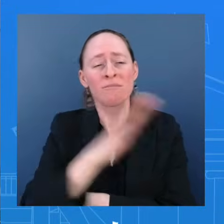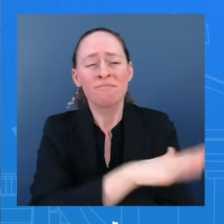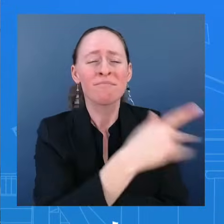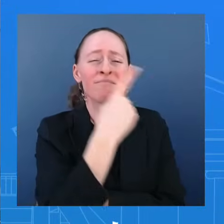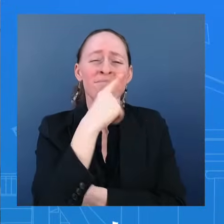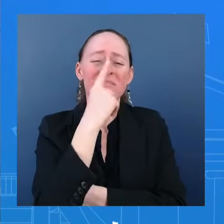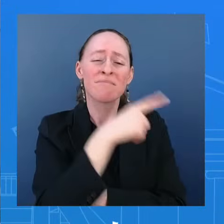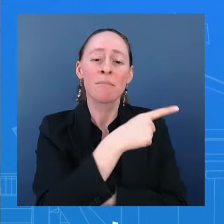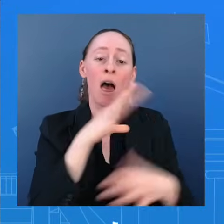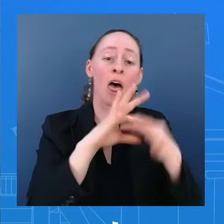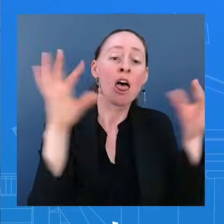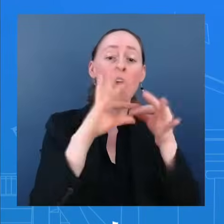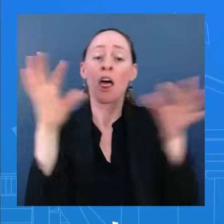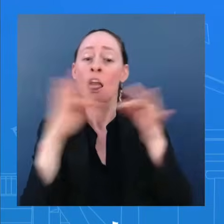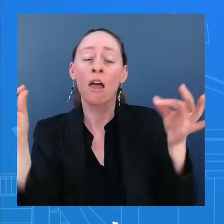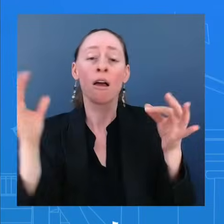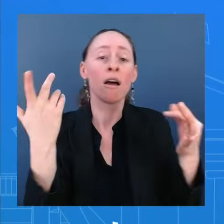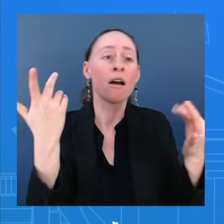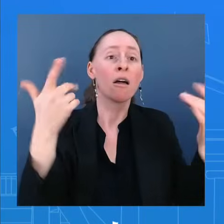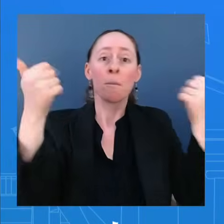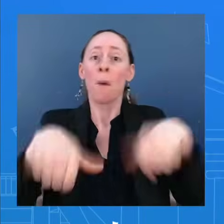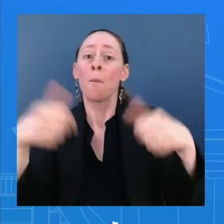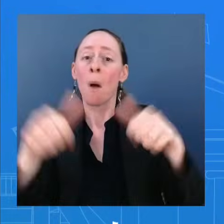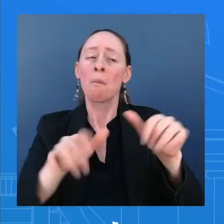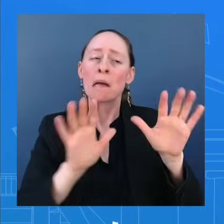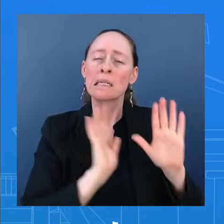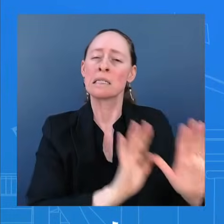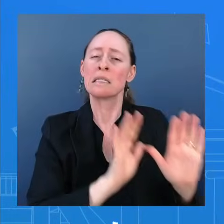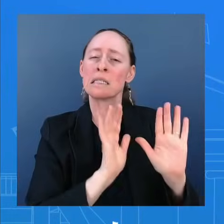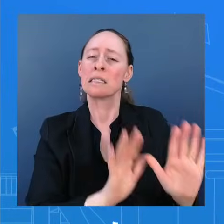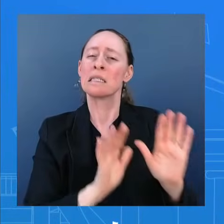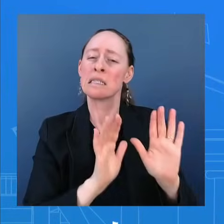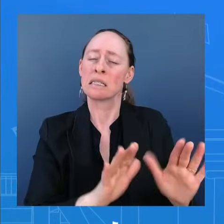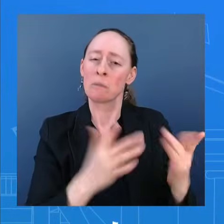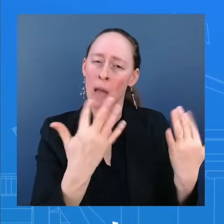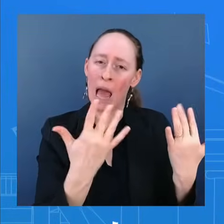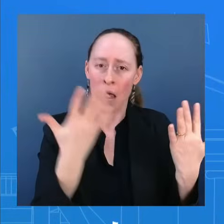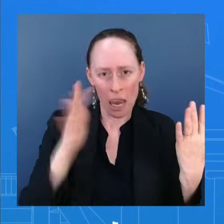Mr. Kirby: Not that I'm aware of. Ms. Jean-Pierre: Go ahead. Final question. Go ahead. The Press: What do you make of reports that were out today